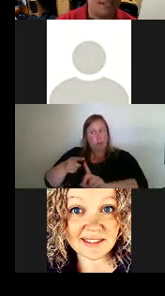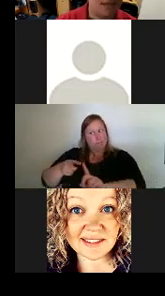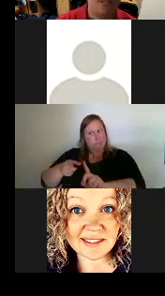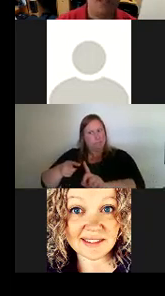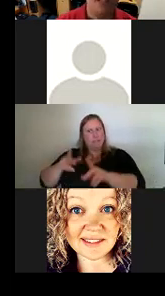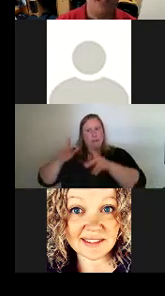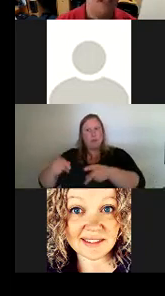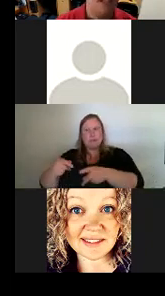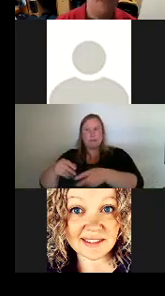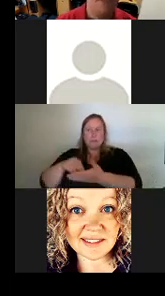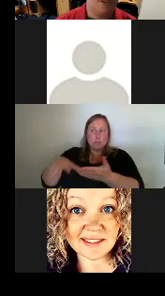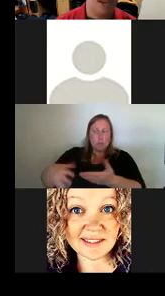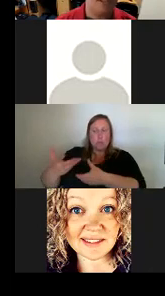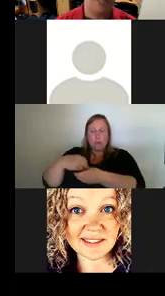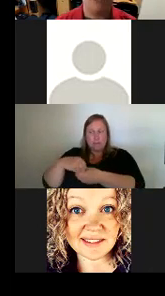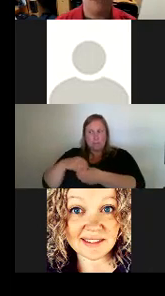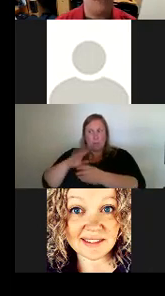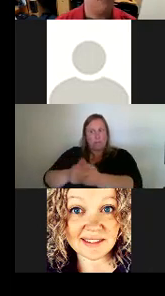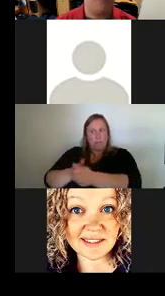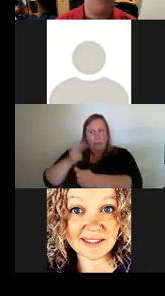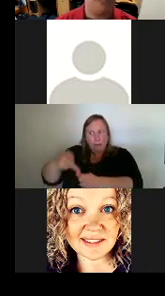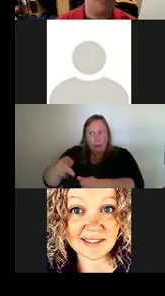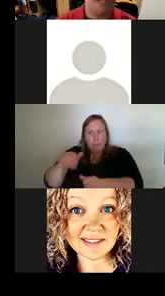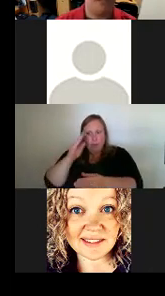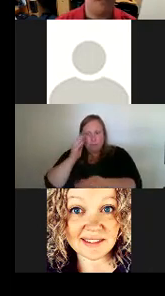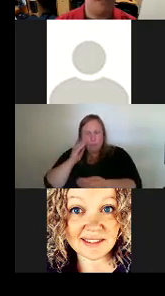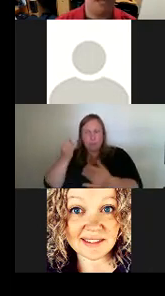IF IT CRASHES, YOU WANT TO MAKE SURE THAT DATA IS BACKED